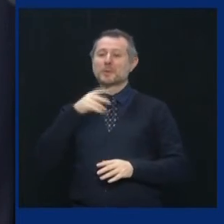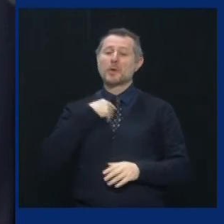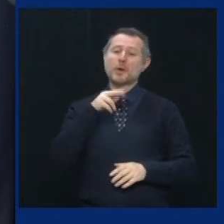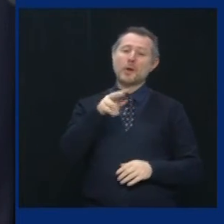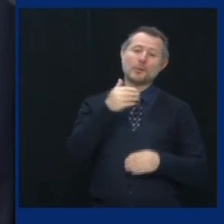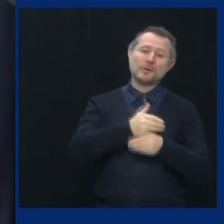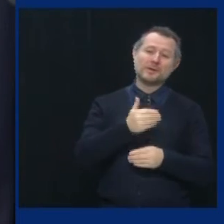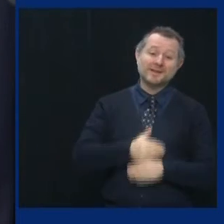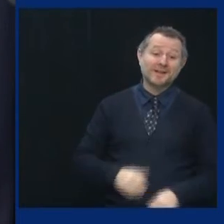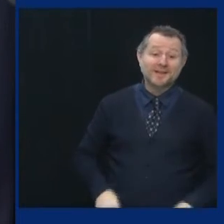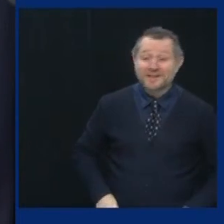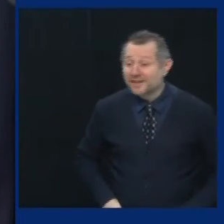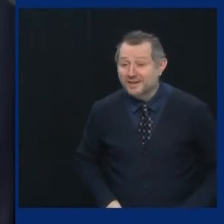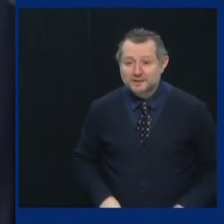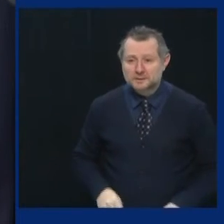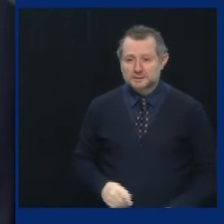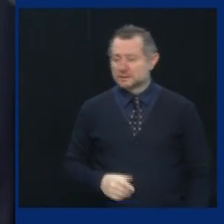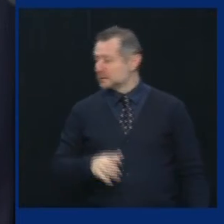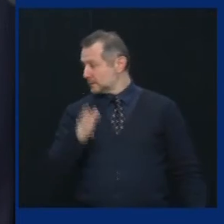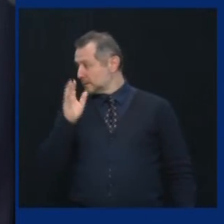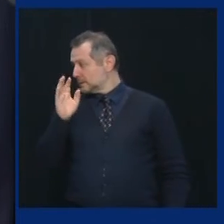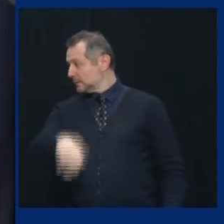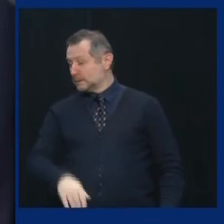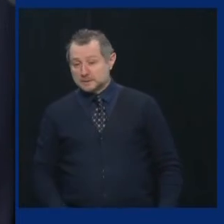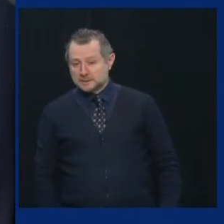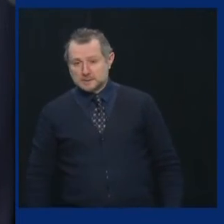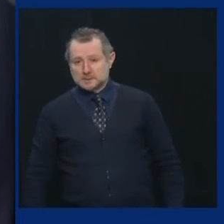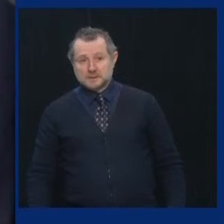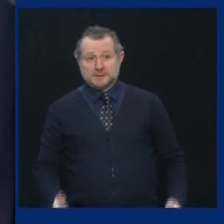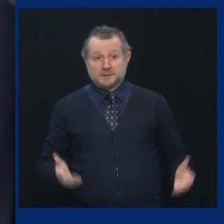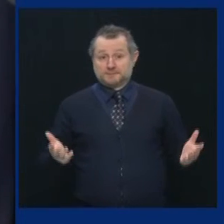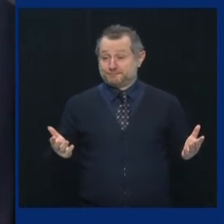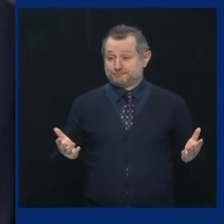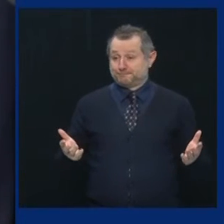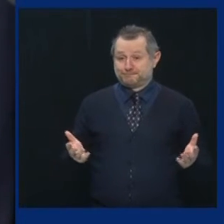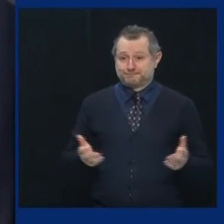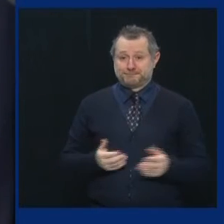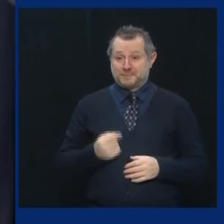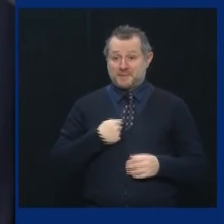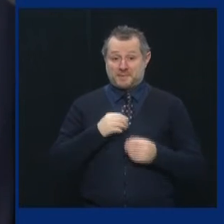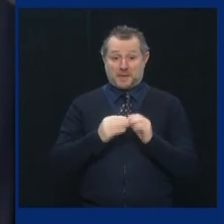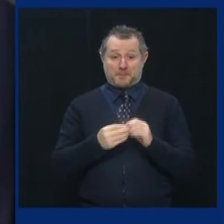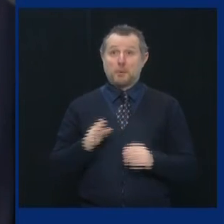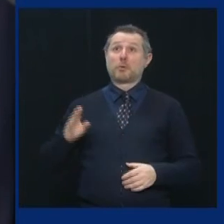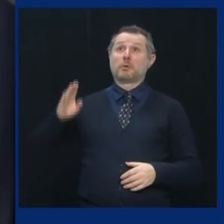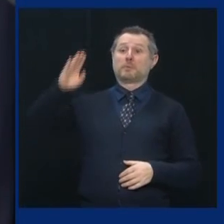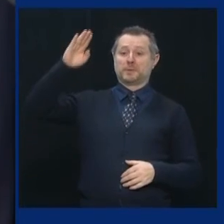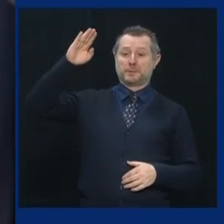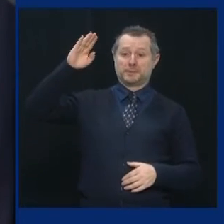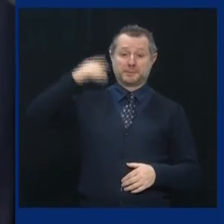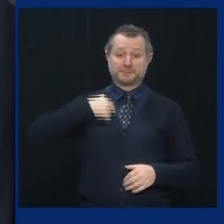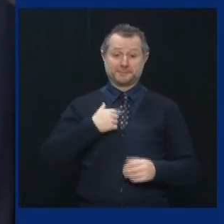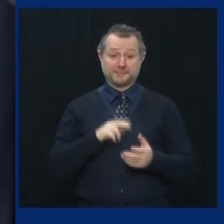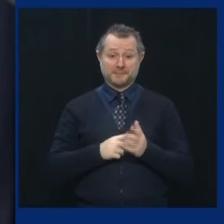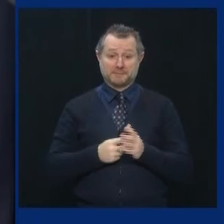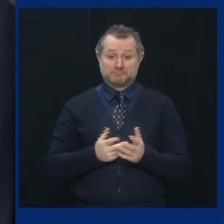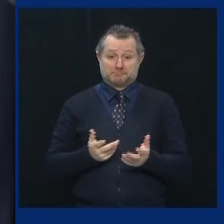5% OF THE CAUSE, AND THERE ARE PICTURES OF ME LOOKING IN THE